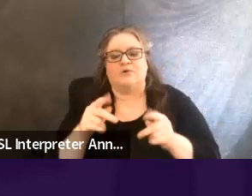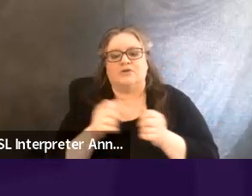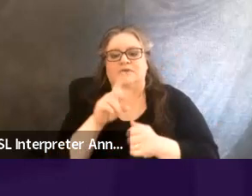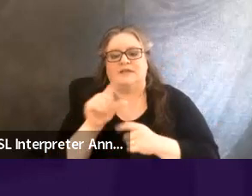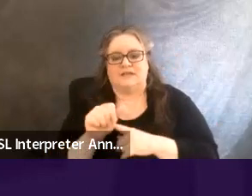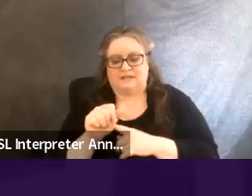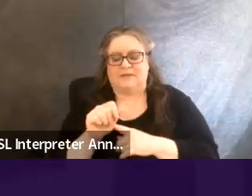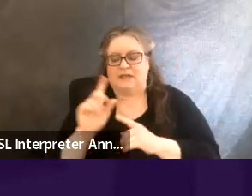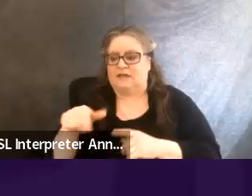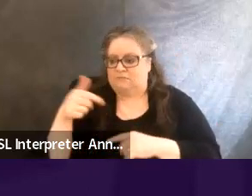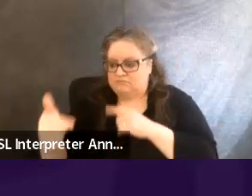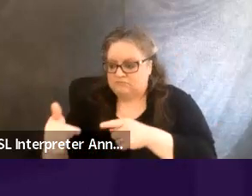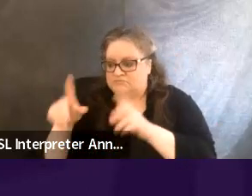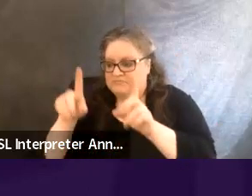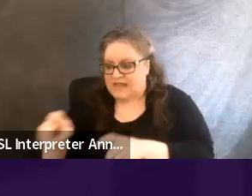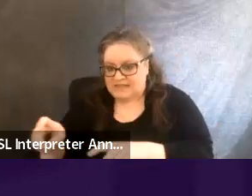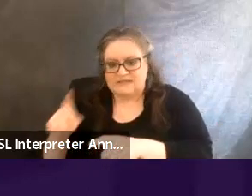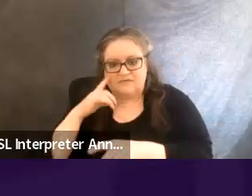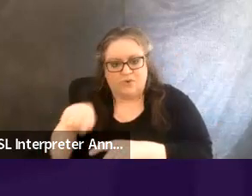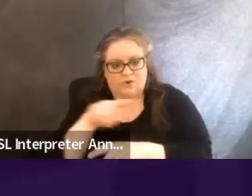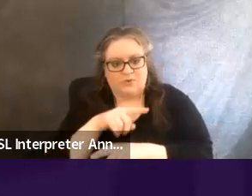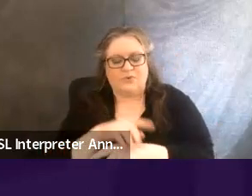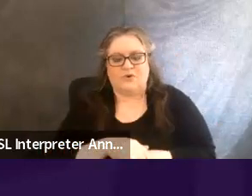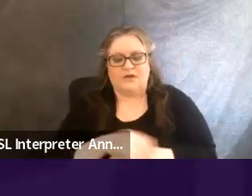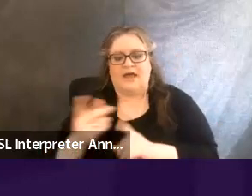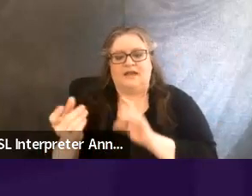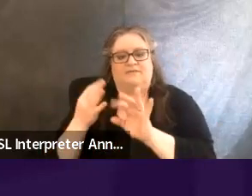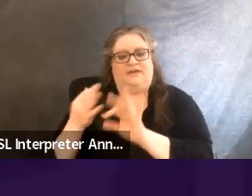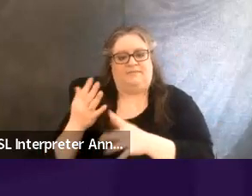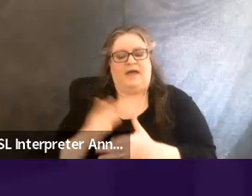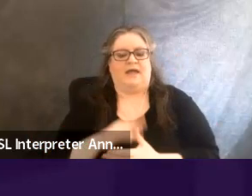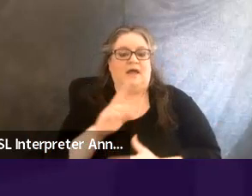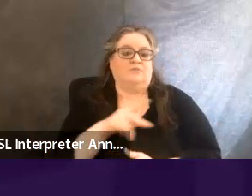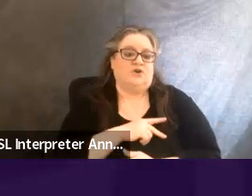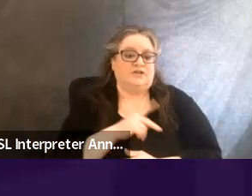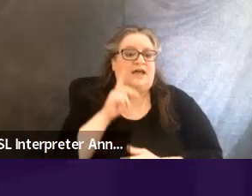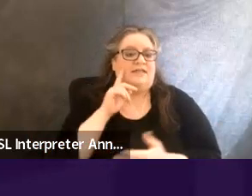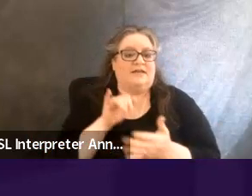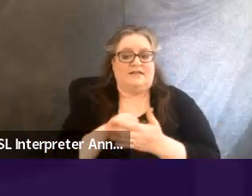test your website to get some real-world feedback. I personally find this really insightful,